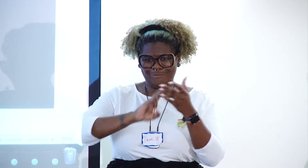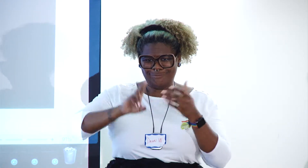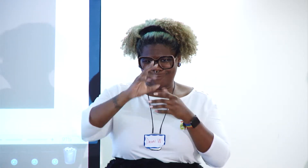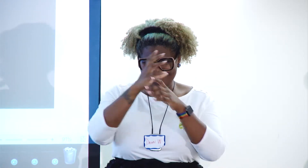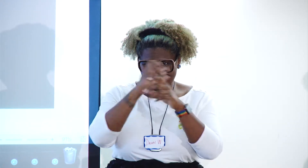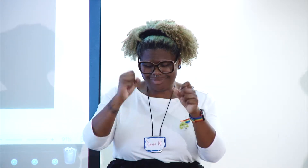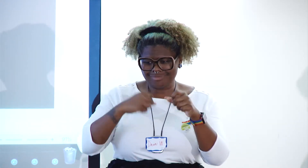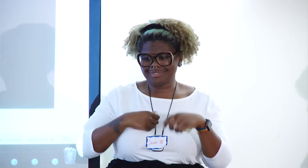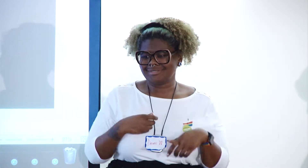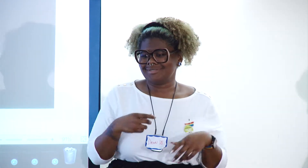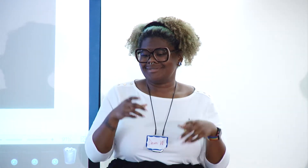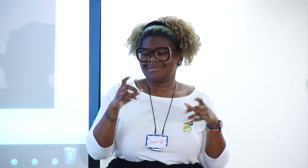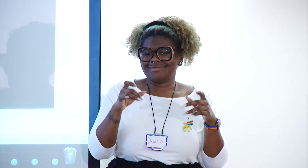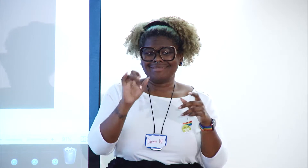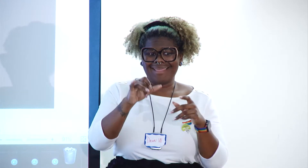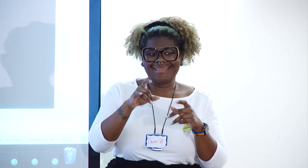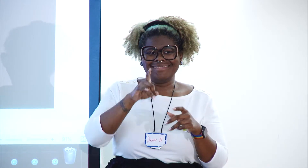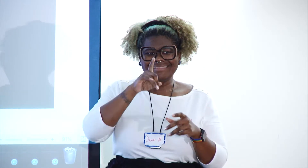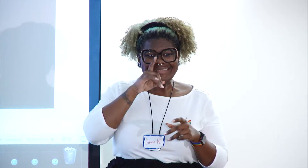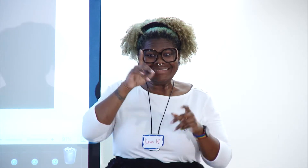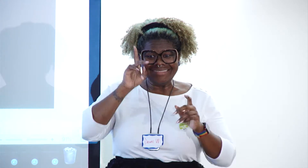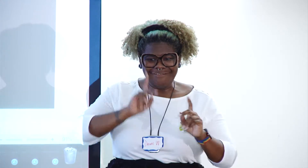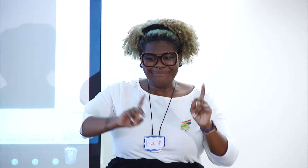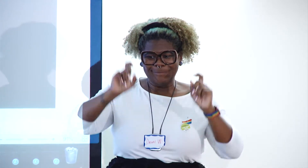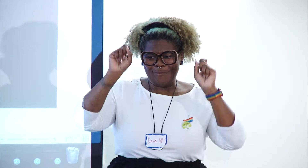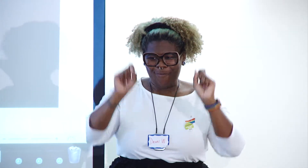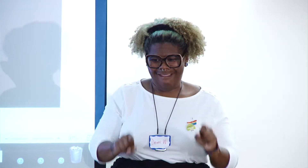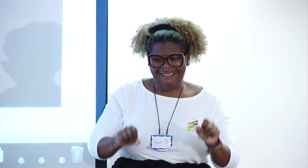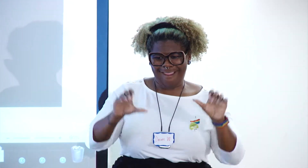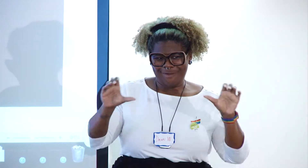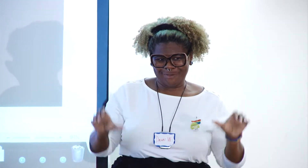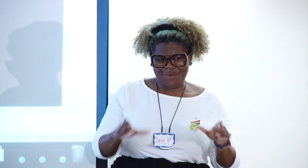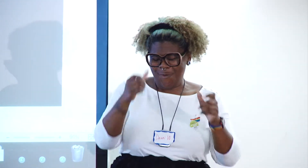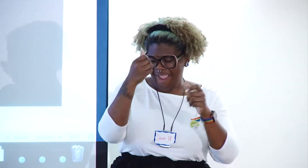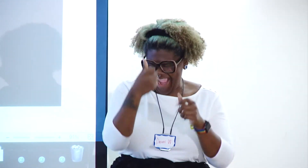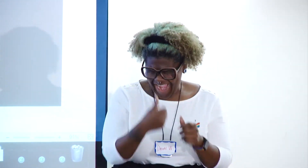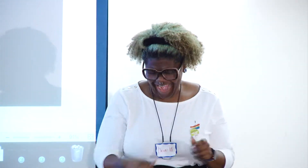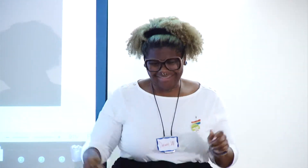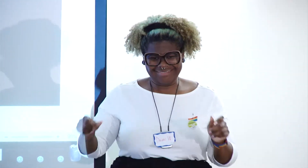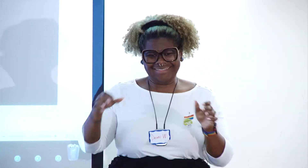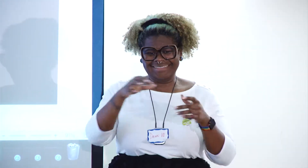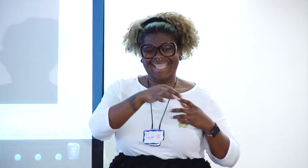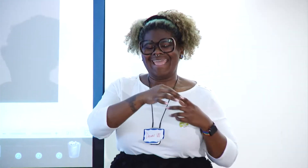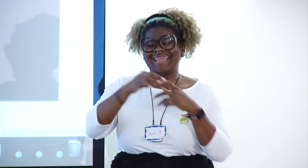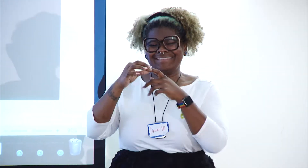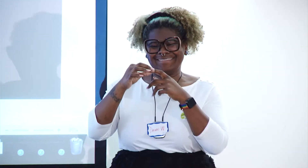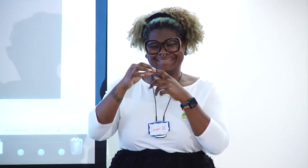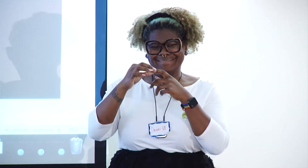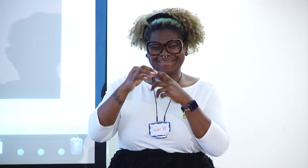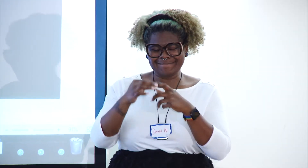So historically speaking, that's why that has come through. But it's interesting that the first deaf president